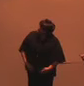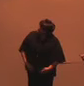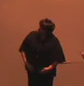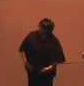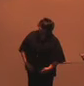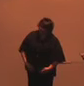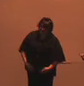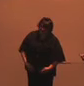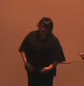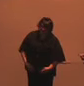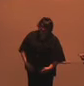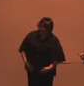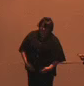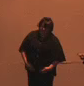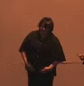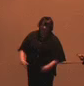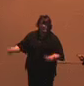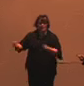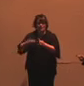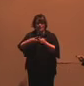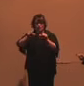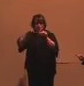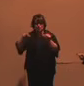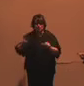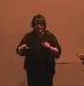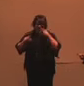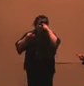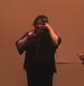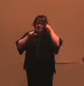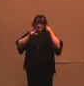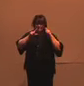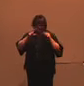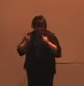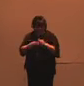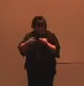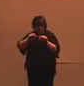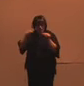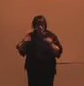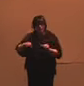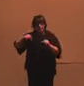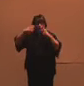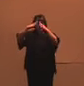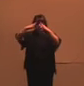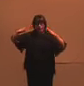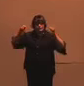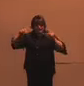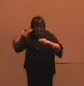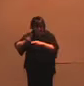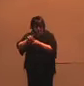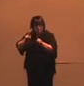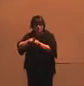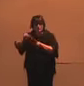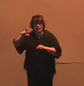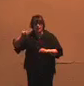So that the people can use this rooftop, as well as a landscape.